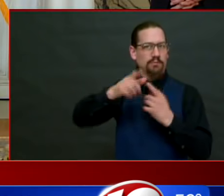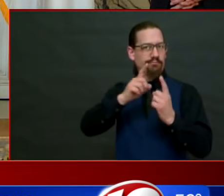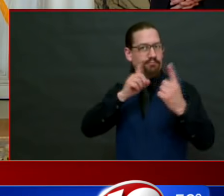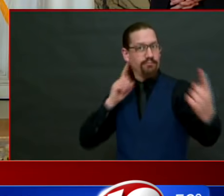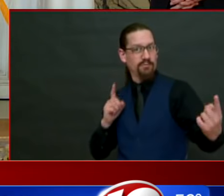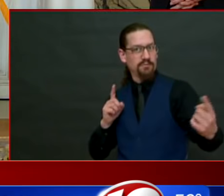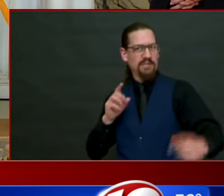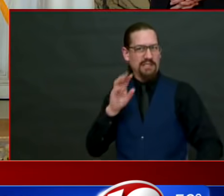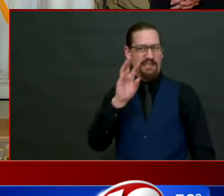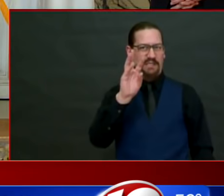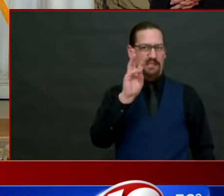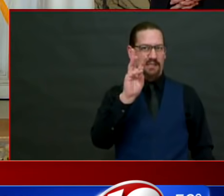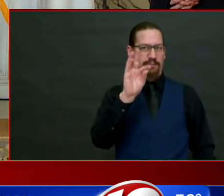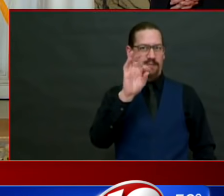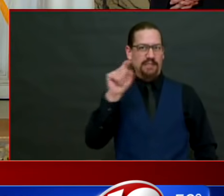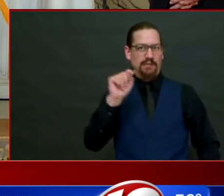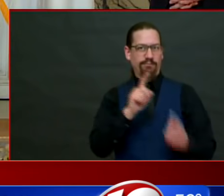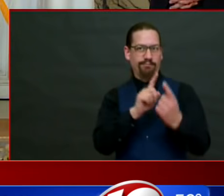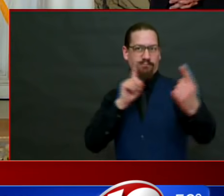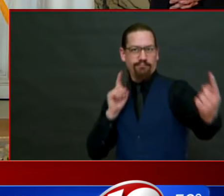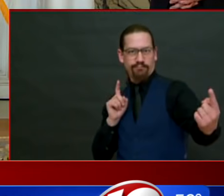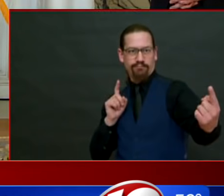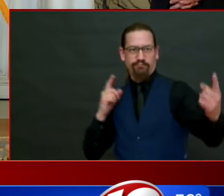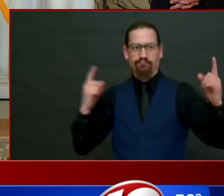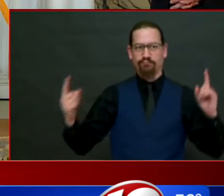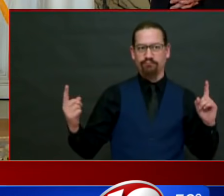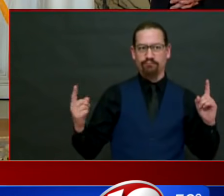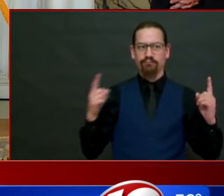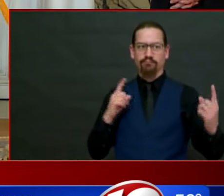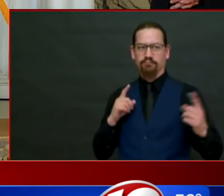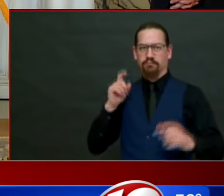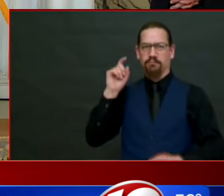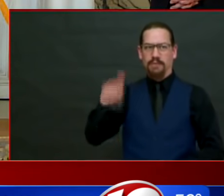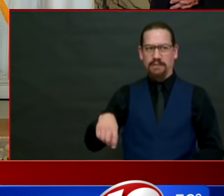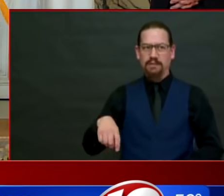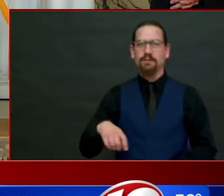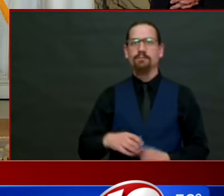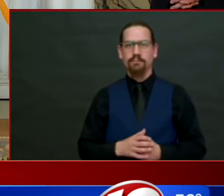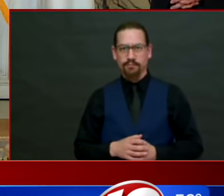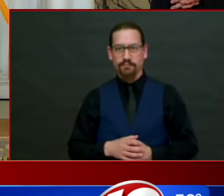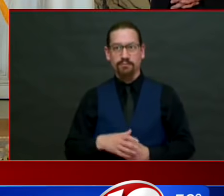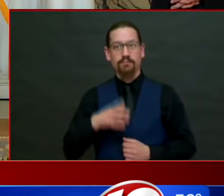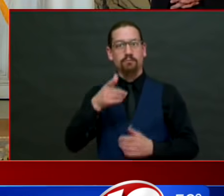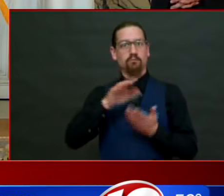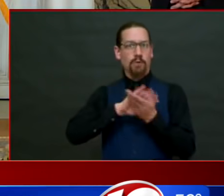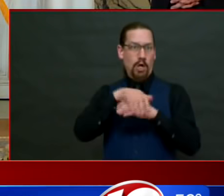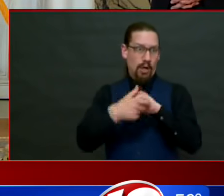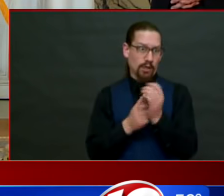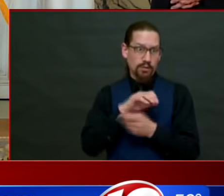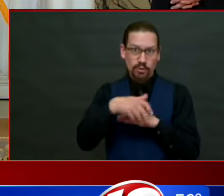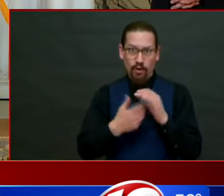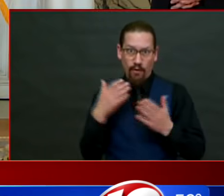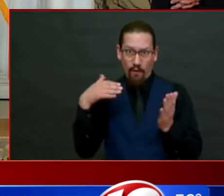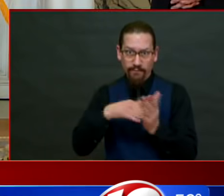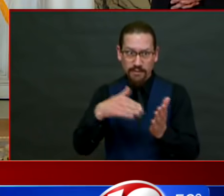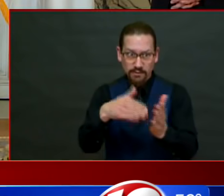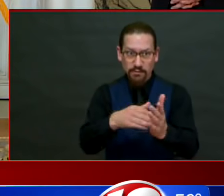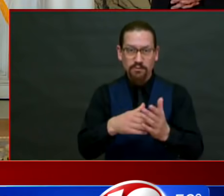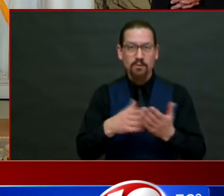HAVE EMPLOYEES WEAR FACE MASKS, MAINTAIN SIX FEET SOCIAL DISTANCE, EVERY